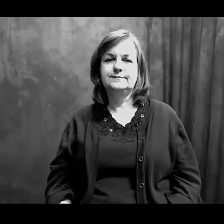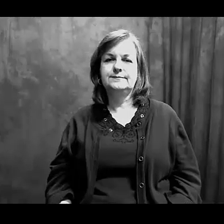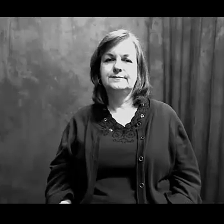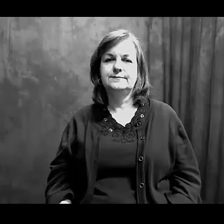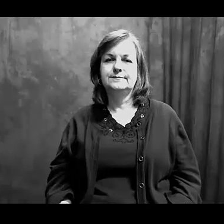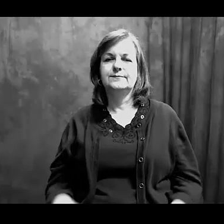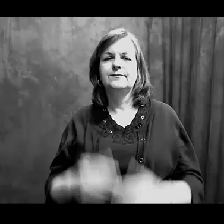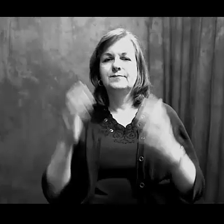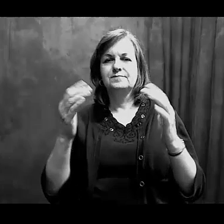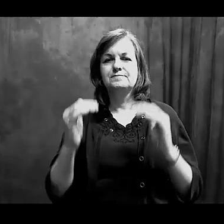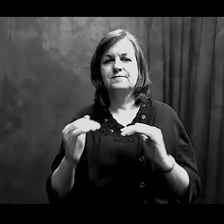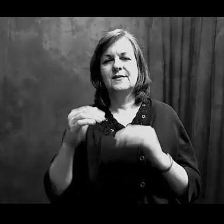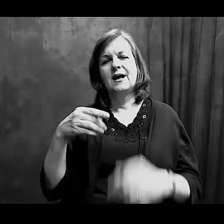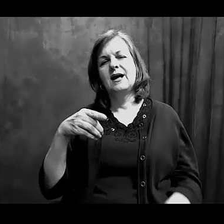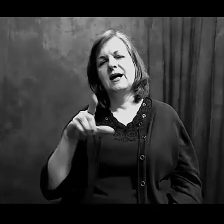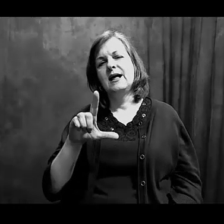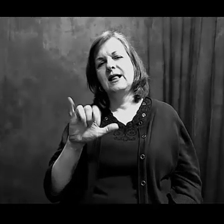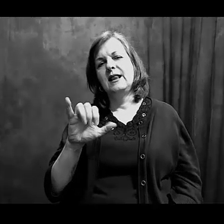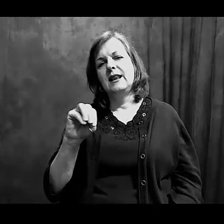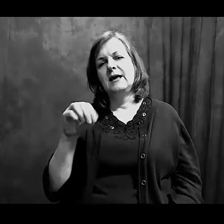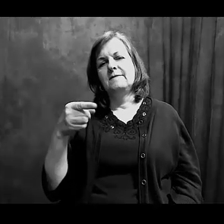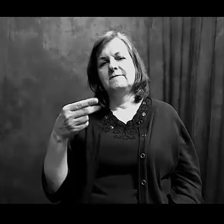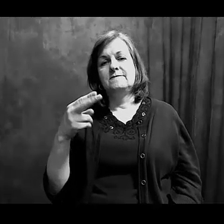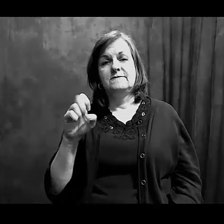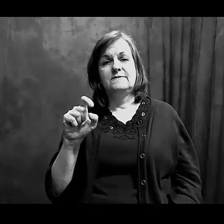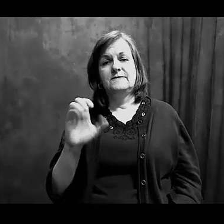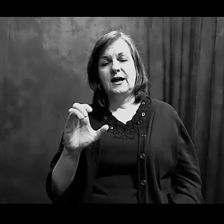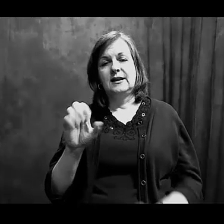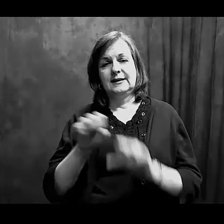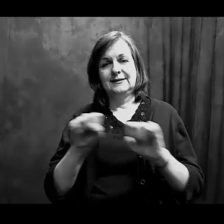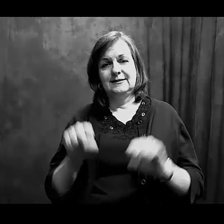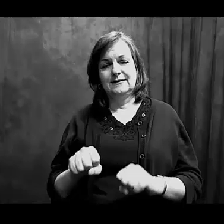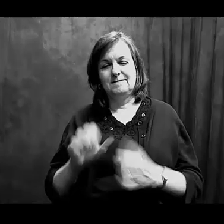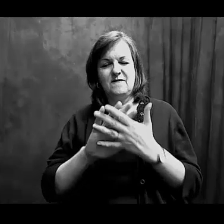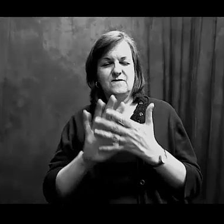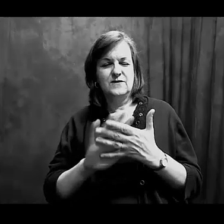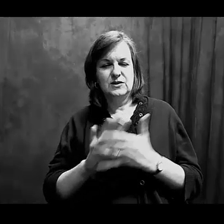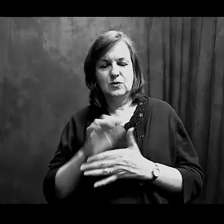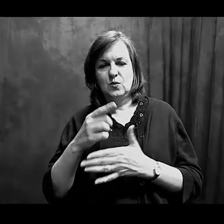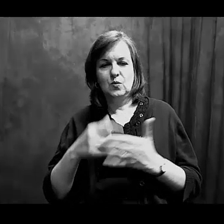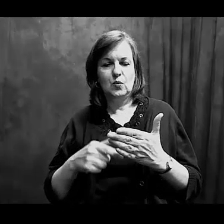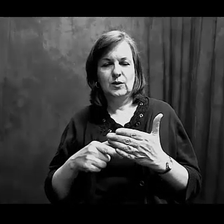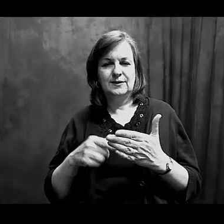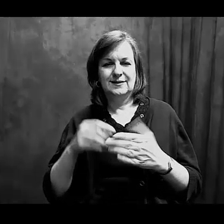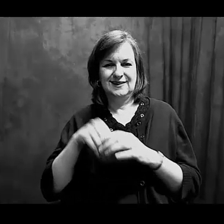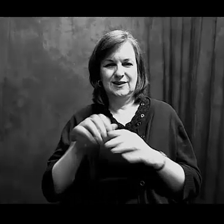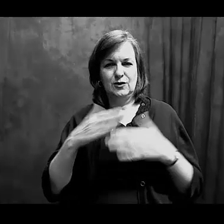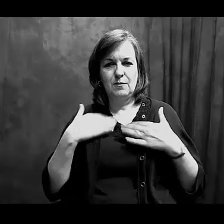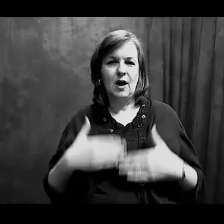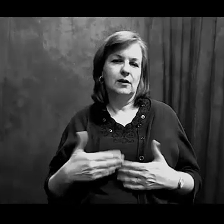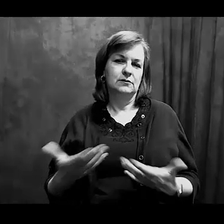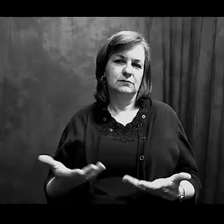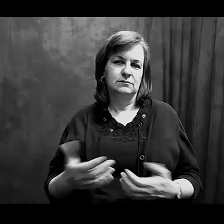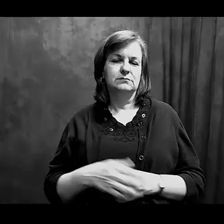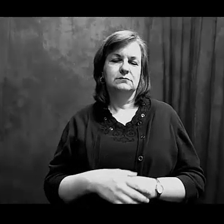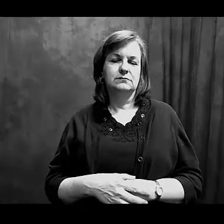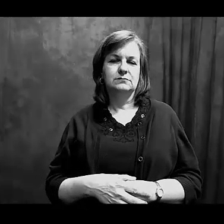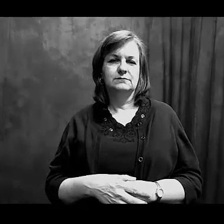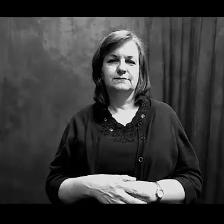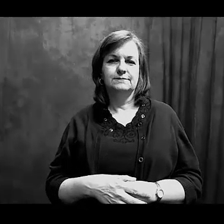your lymphatic system as we mentioned really is responsible for helping you to filter out what's going on in your body